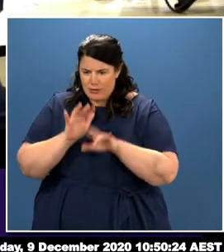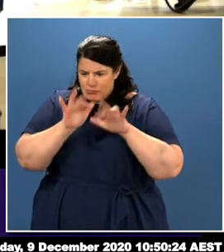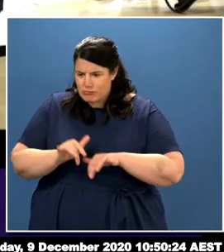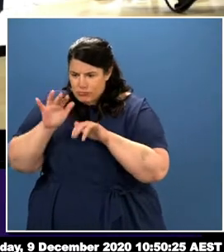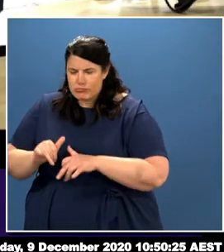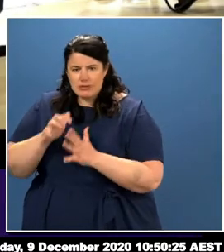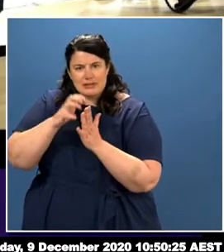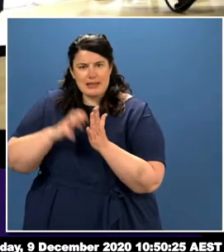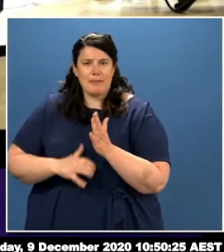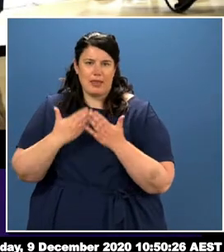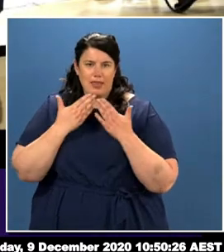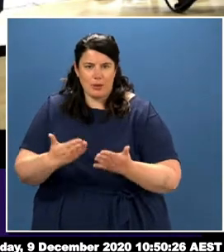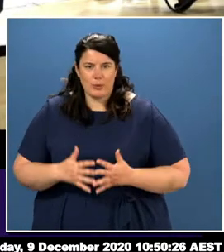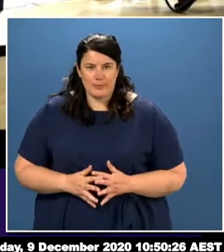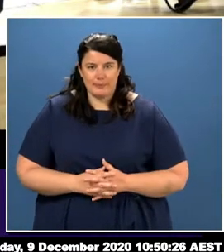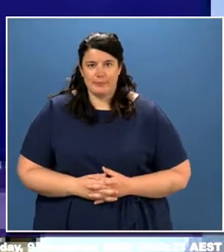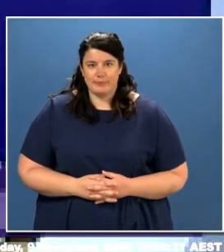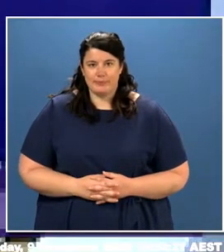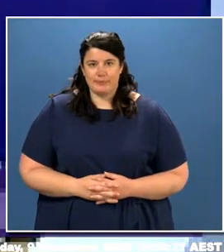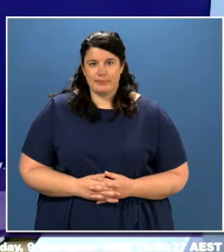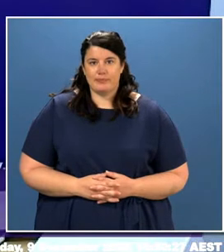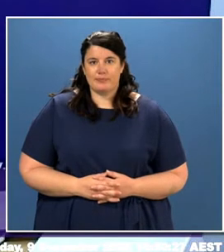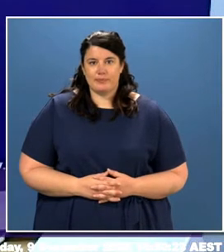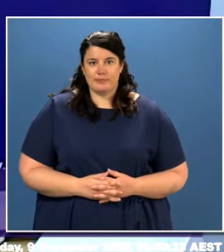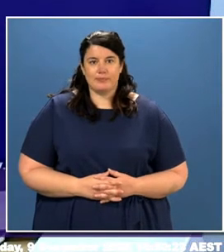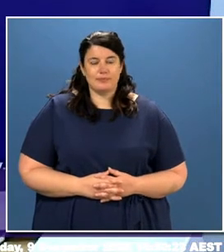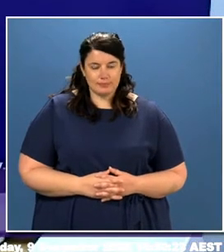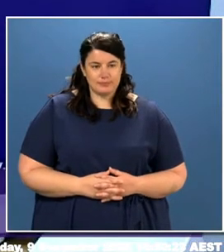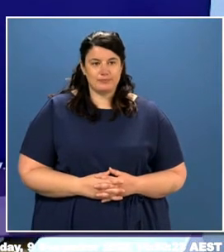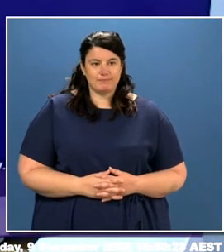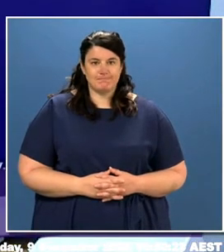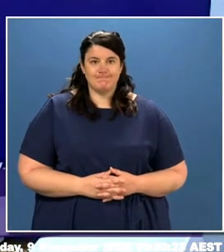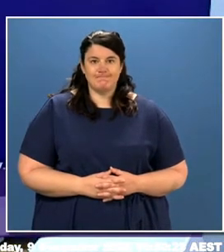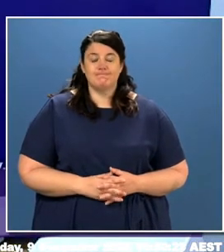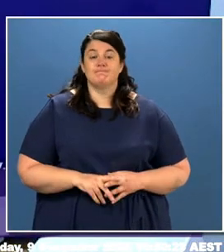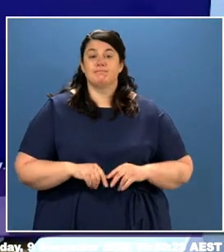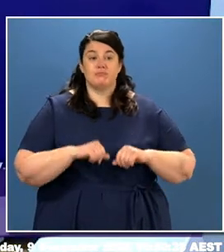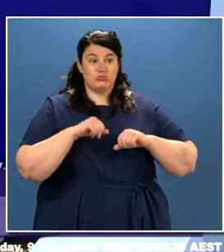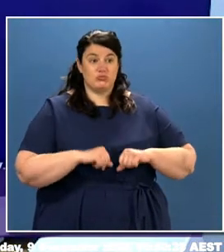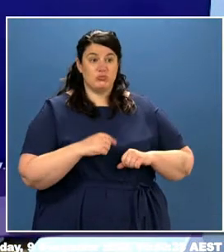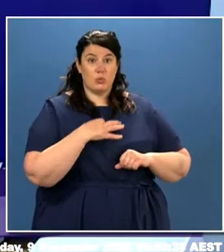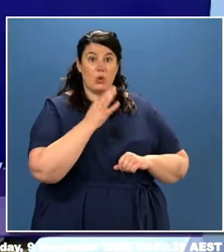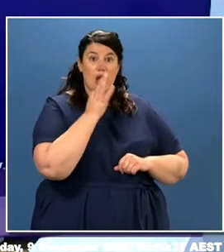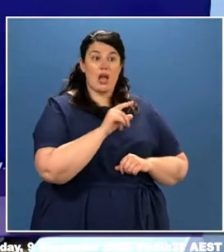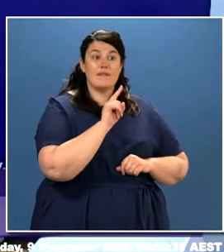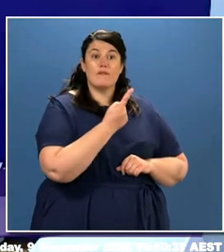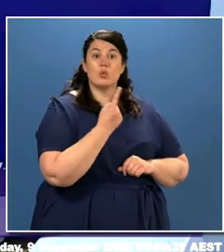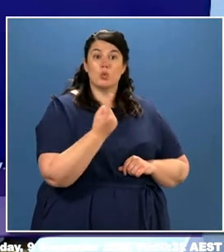Thank you very much. Thank you, Mr Collins. I will ask first Commissioner Atkinson who is in the room with you in